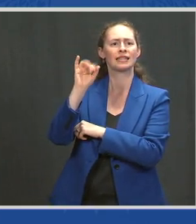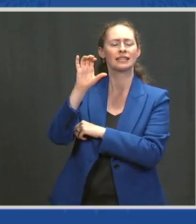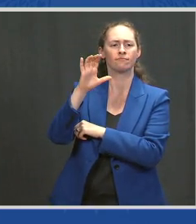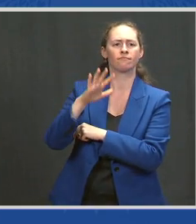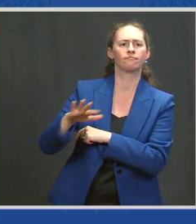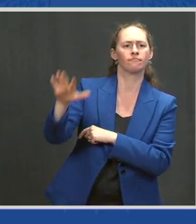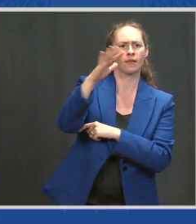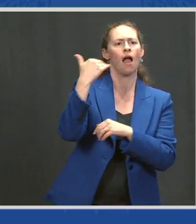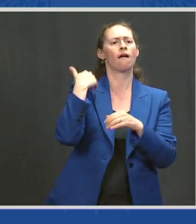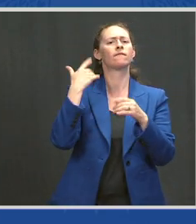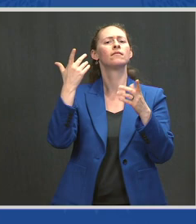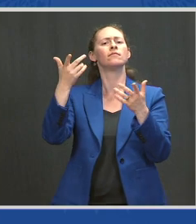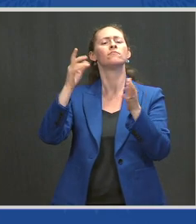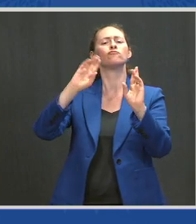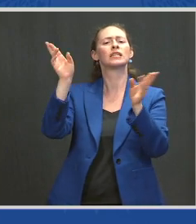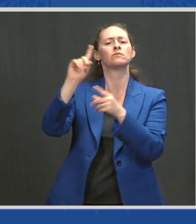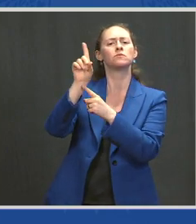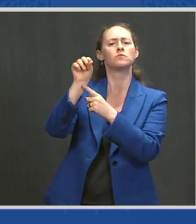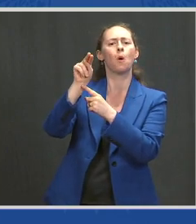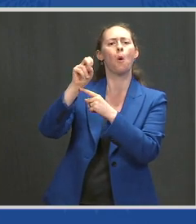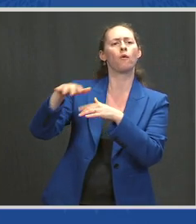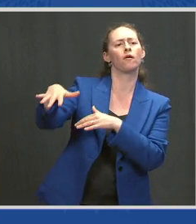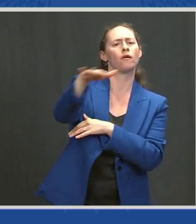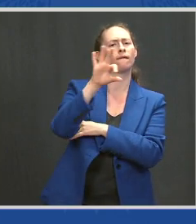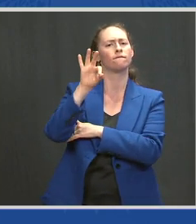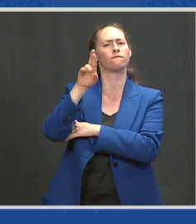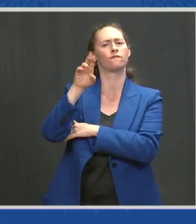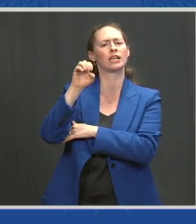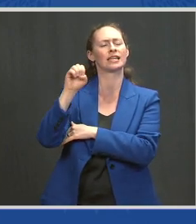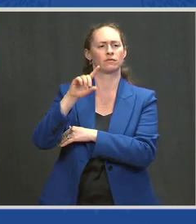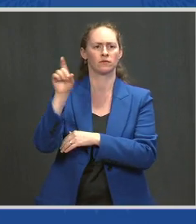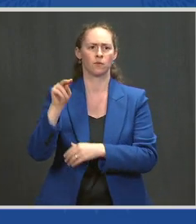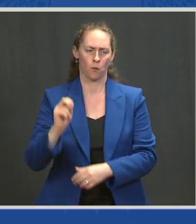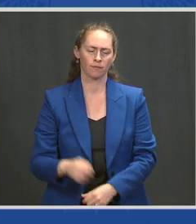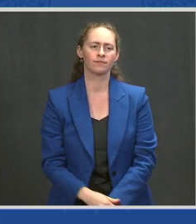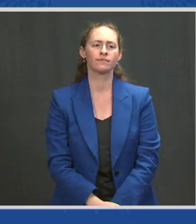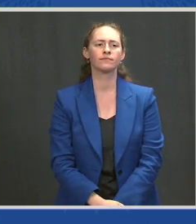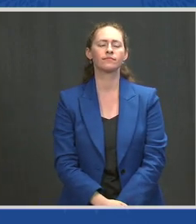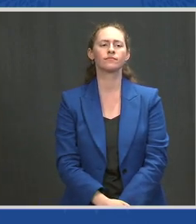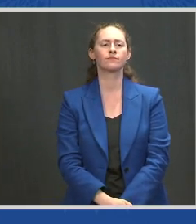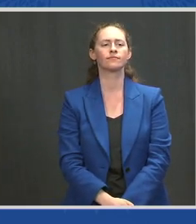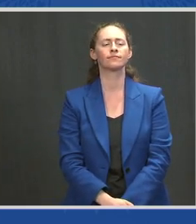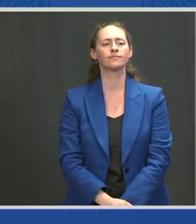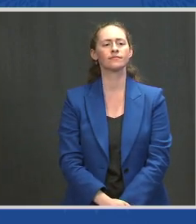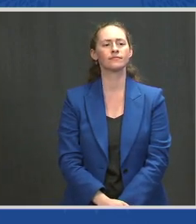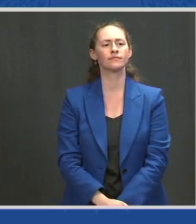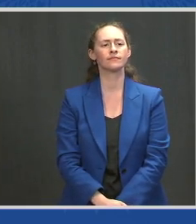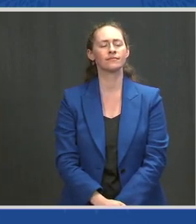And to how we can each contribute to the shared effort of preventing a resurgence of terrorism in Afghanistan.